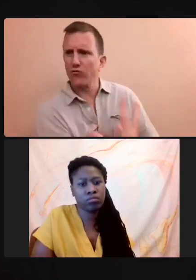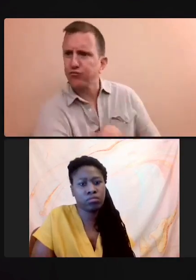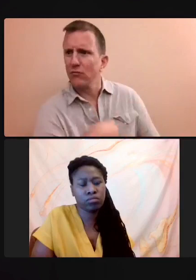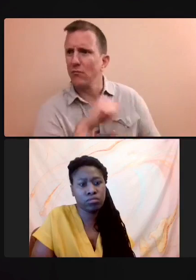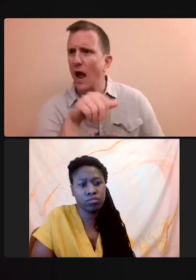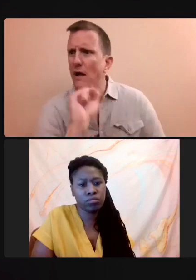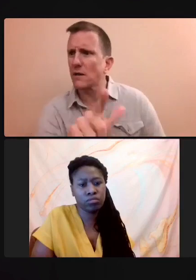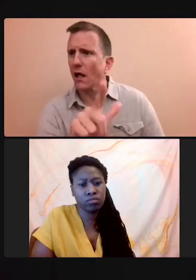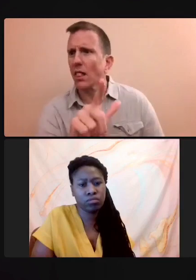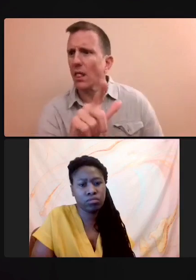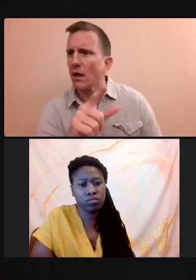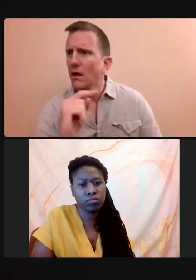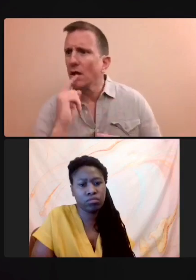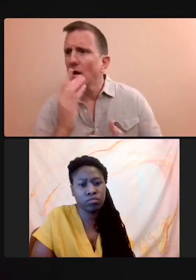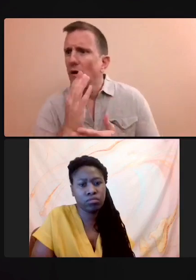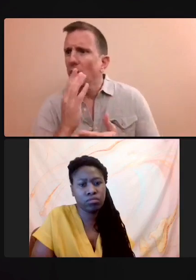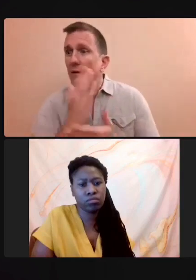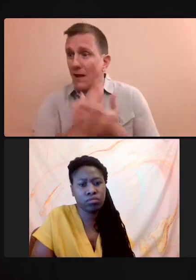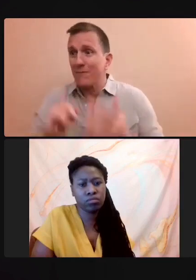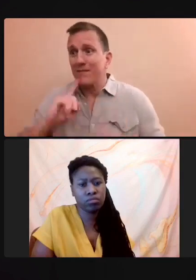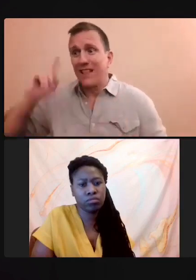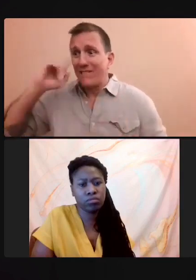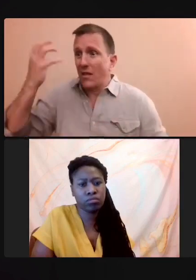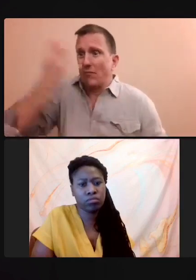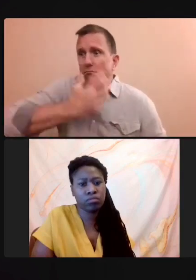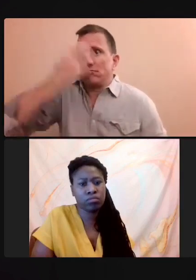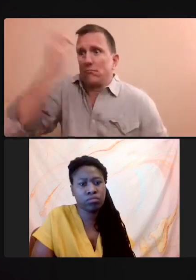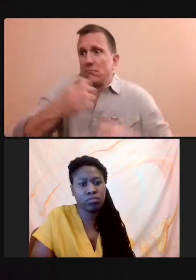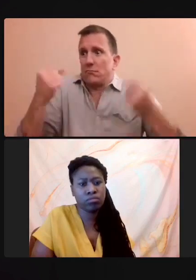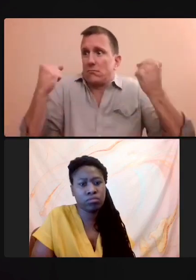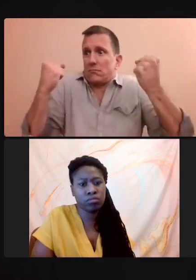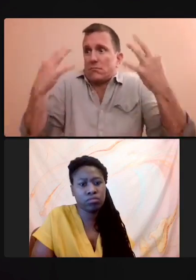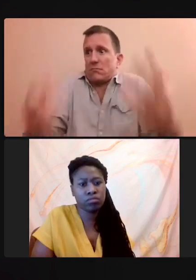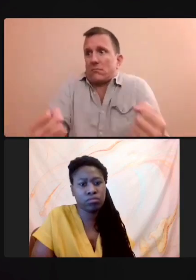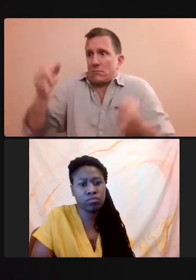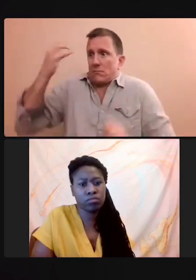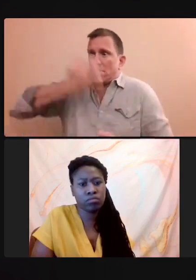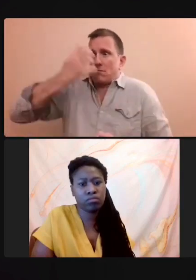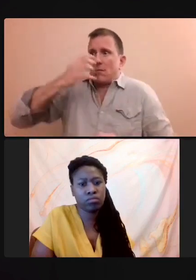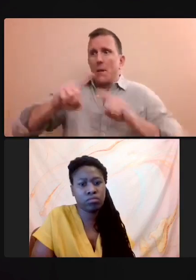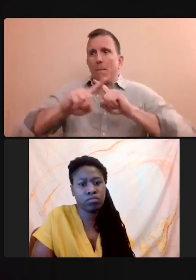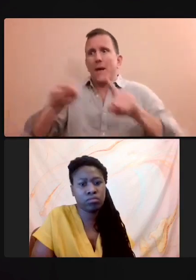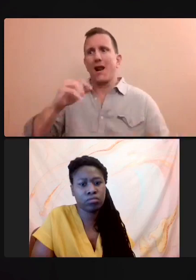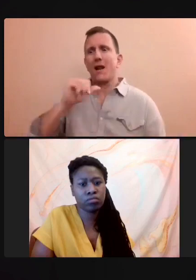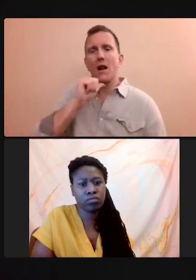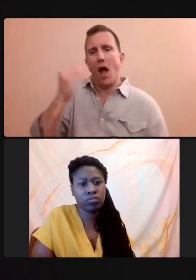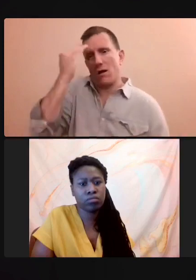They say, I agree with your comment about educational academic requirements to have a bachelor's and master's degree.